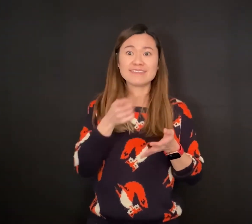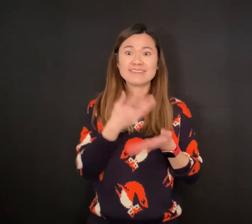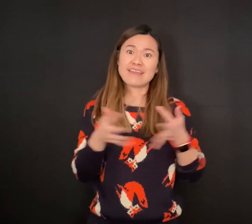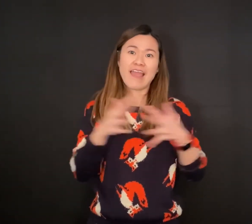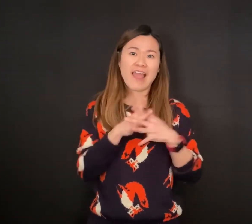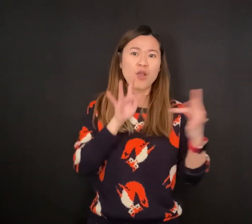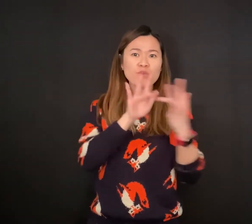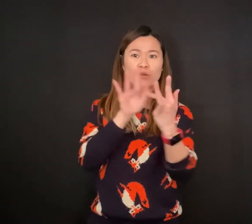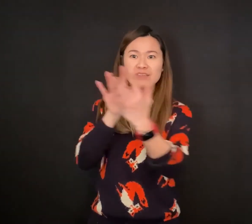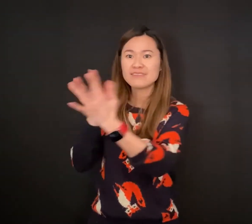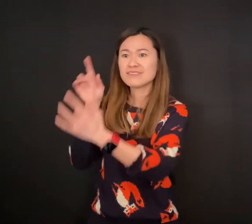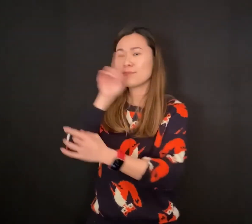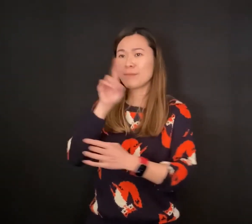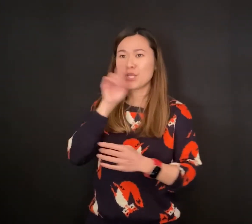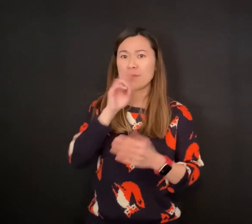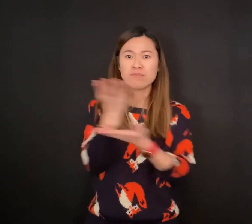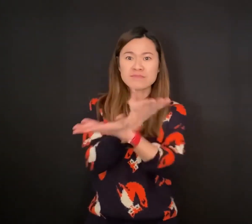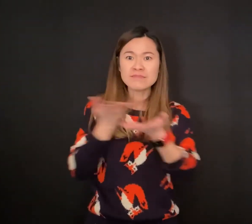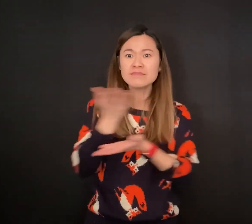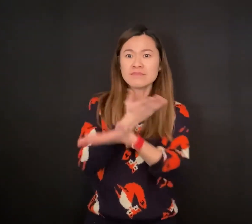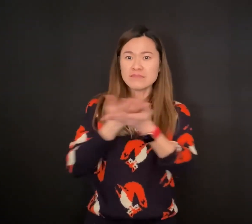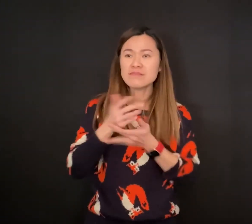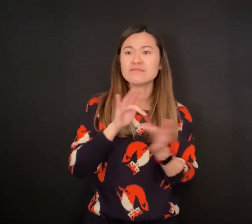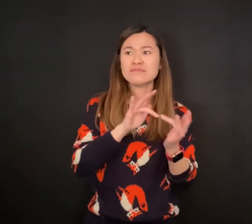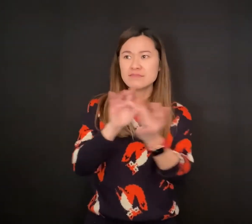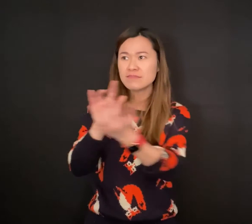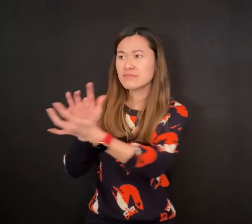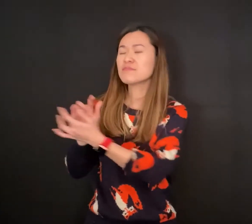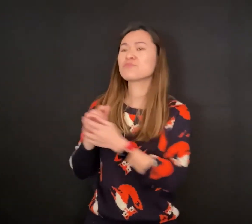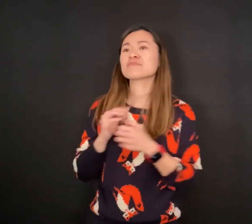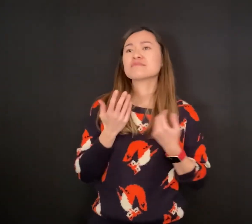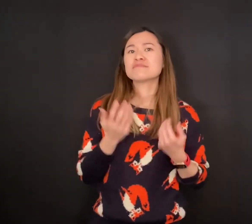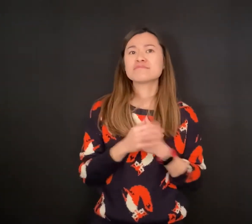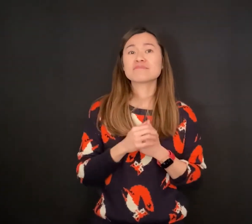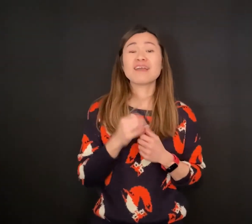That's how we stay connected with everybody and have conversations.